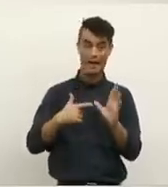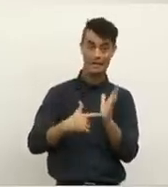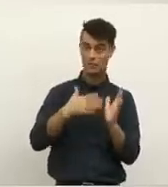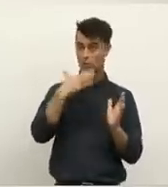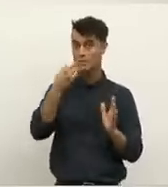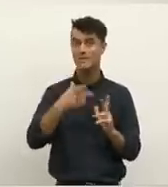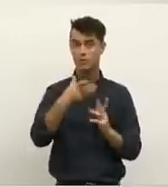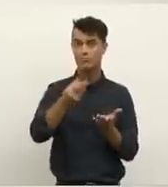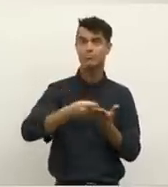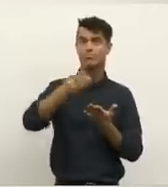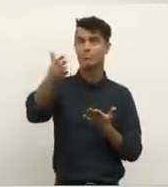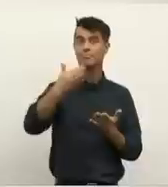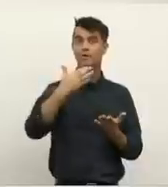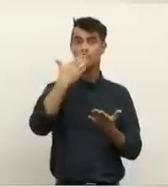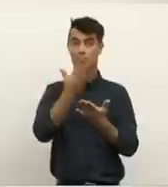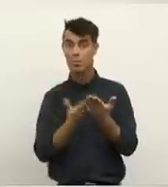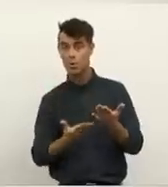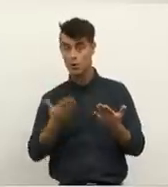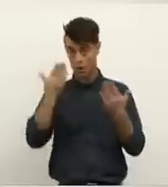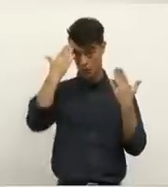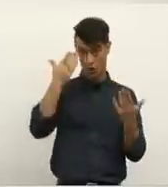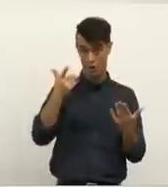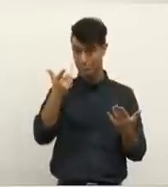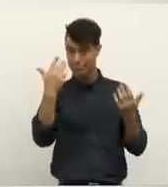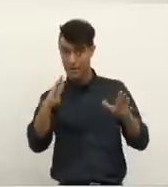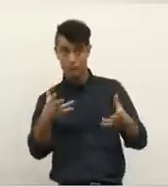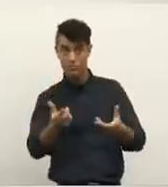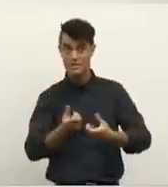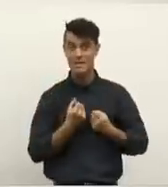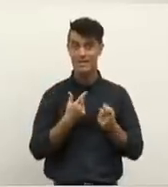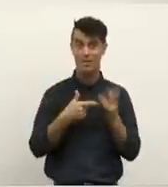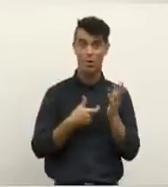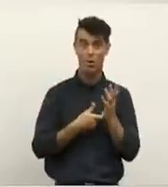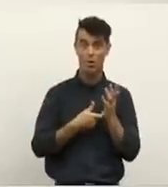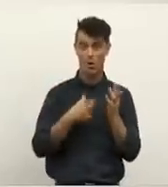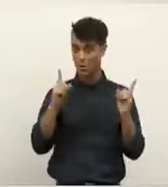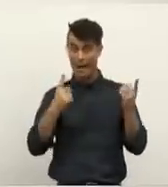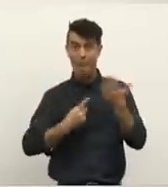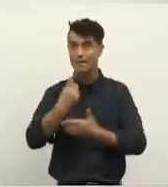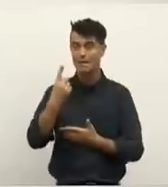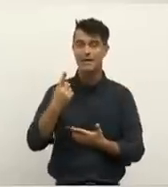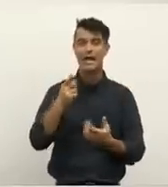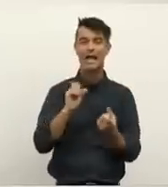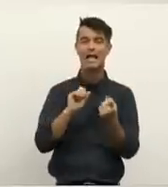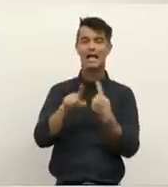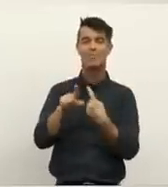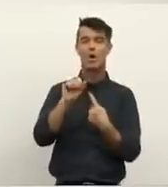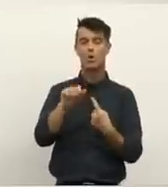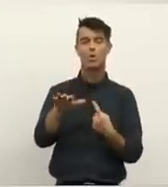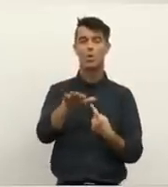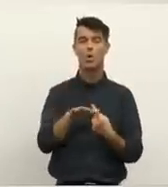If you've sent your report in and you just don't know if someone's got it or they've done something with it, then you email your local office